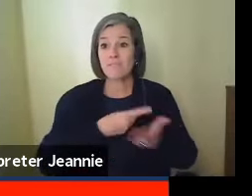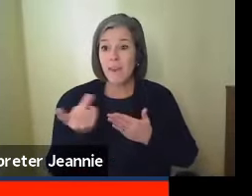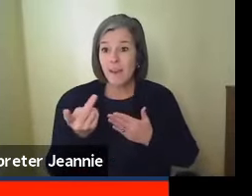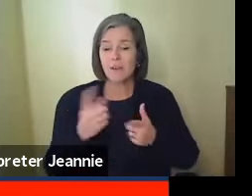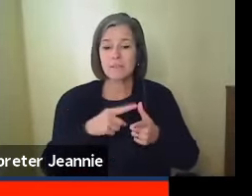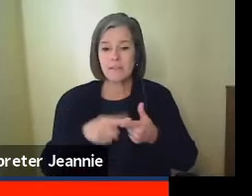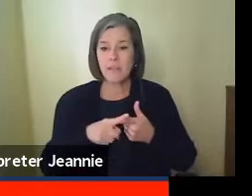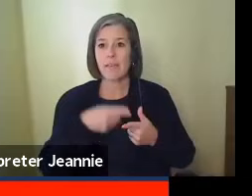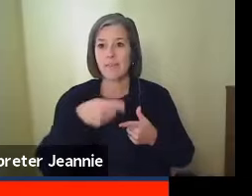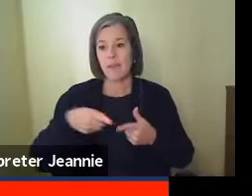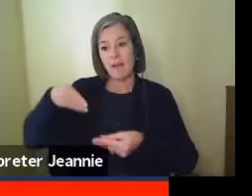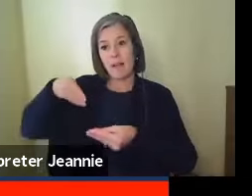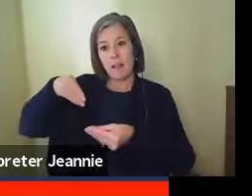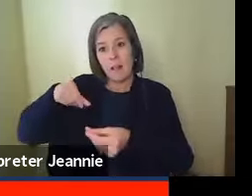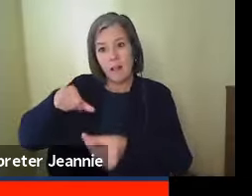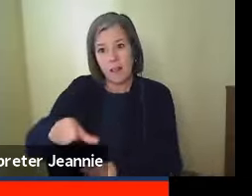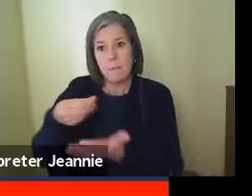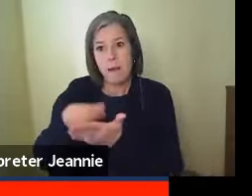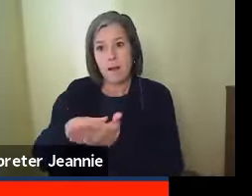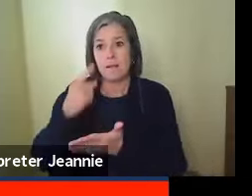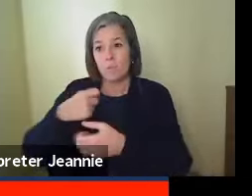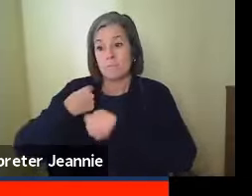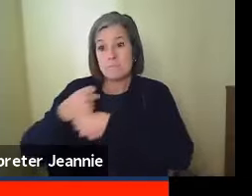the manufacturing of vaccines that will have to be destroyed and that